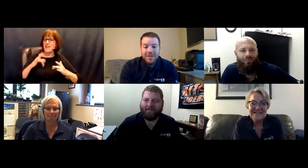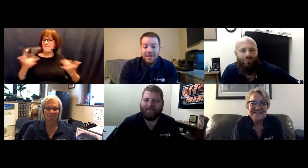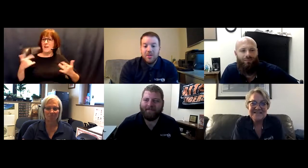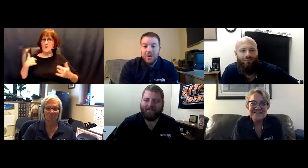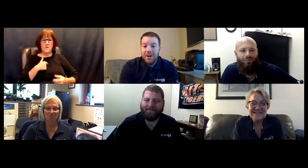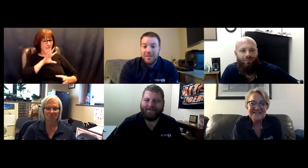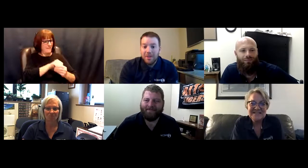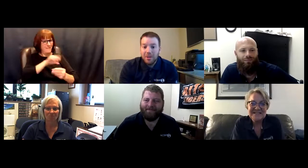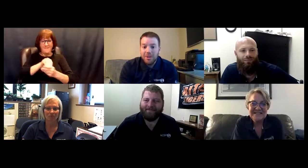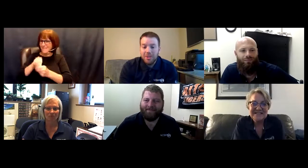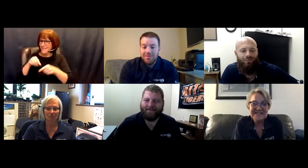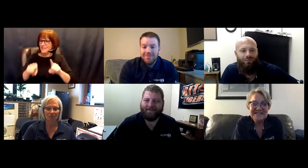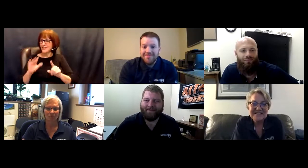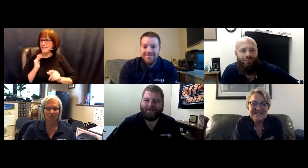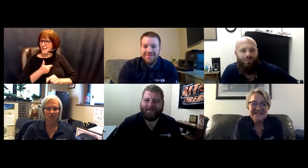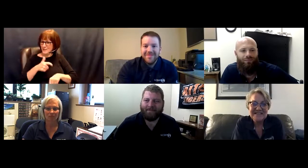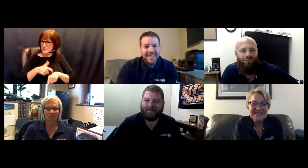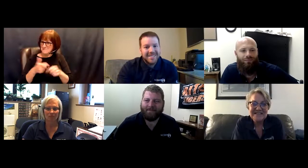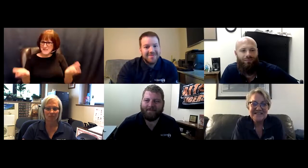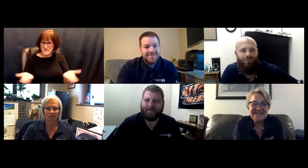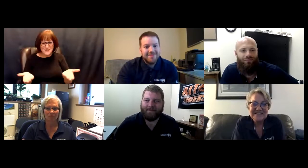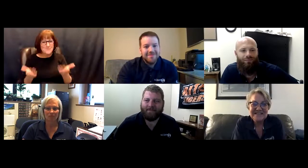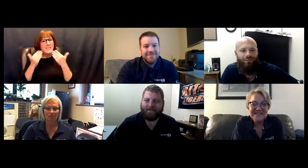in during our time with the Commission.